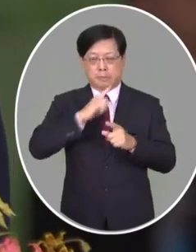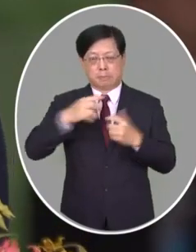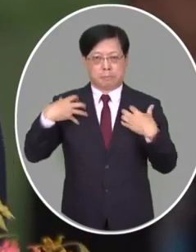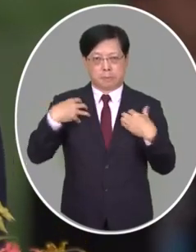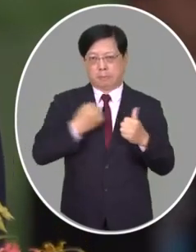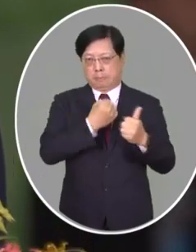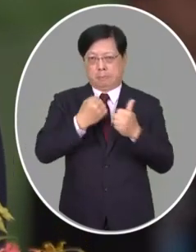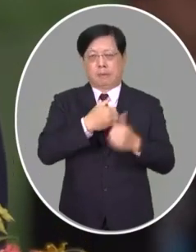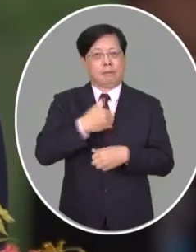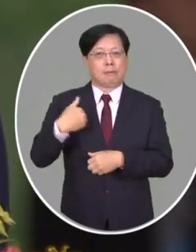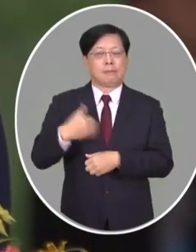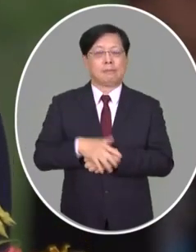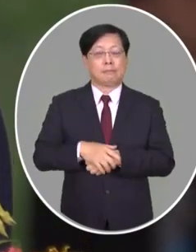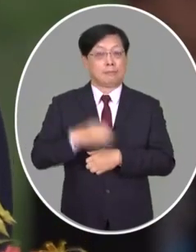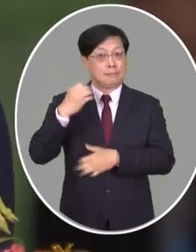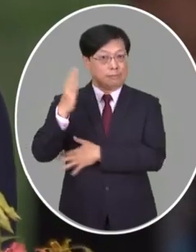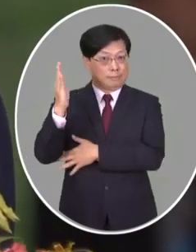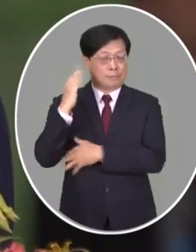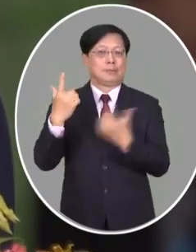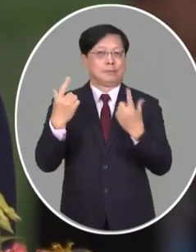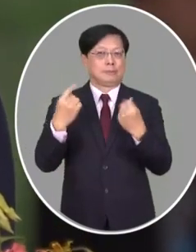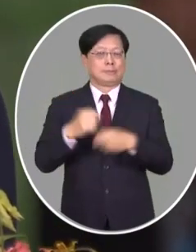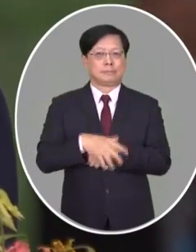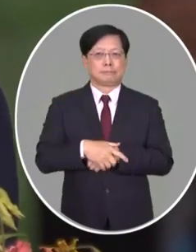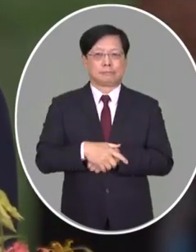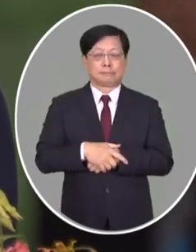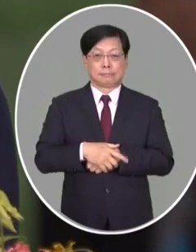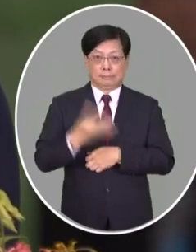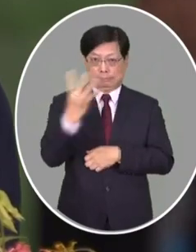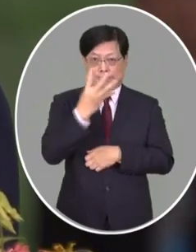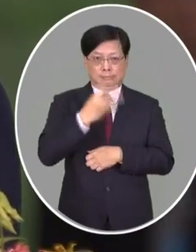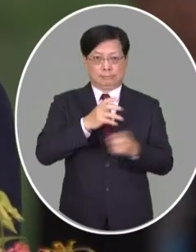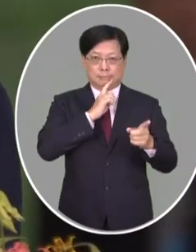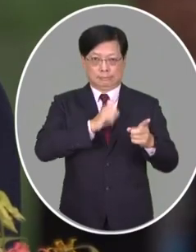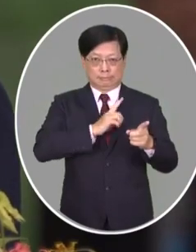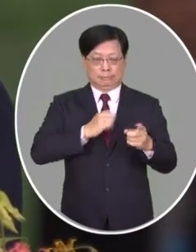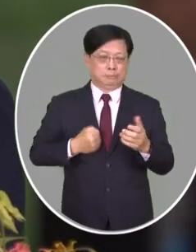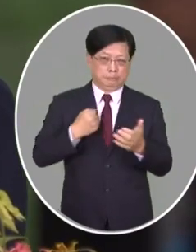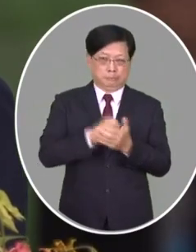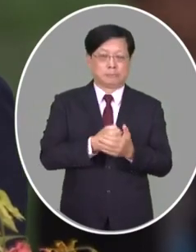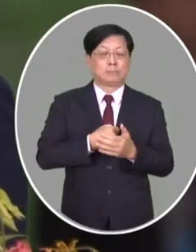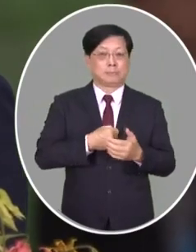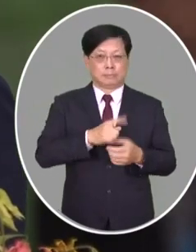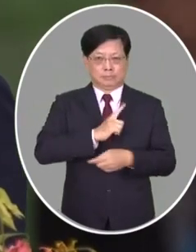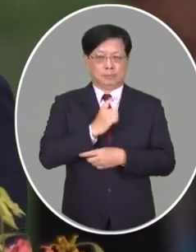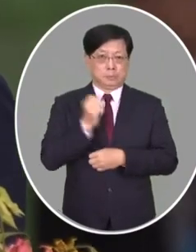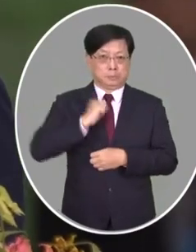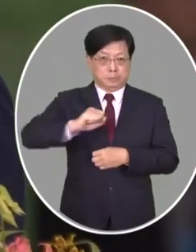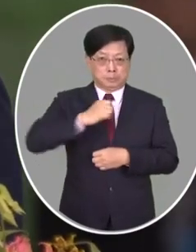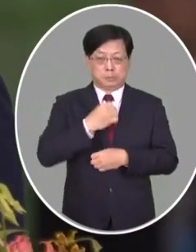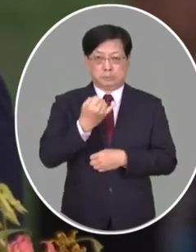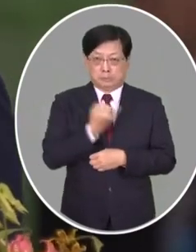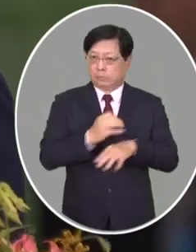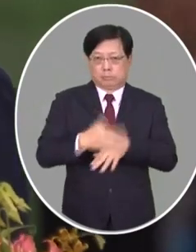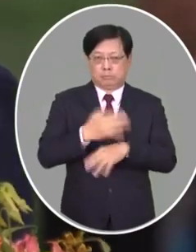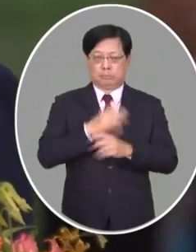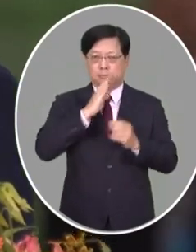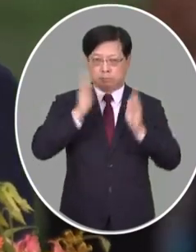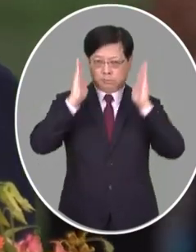The new government will Adhering to the four principles of neither being humble nor arrogant, maintaining the status quo,